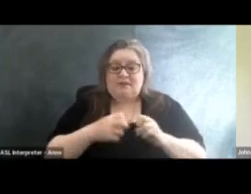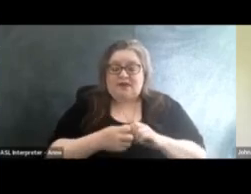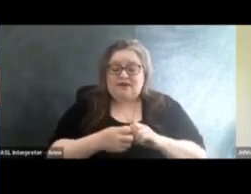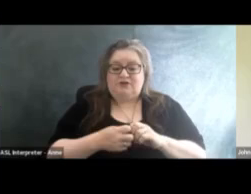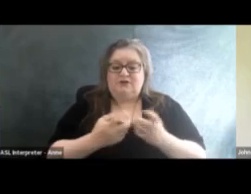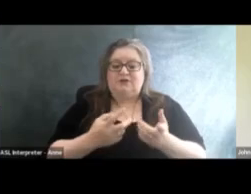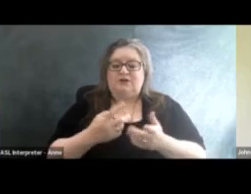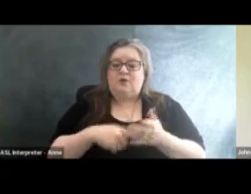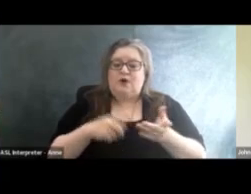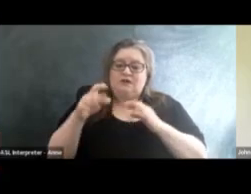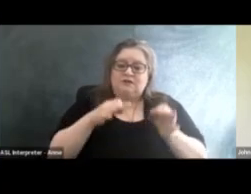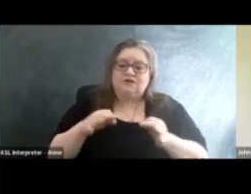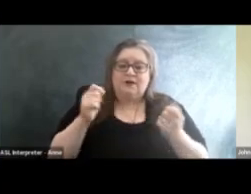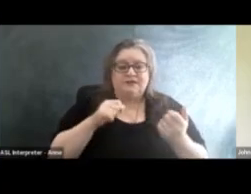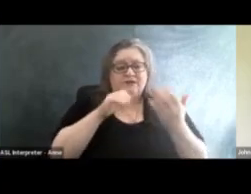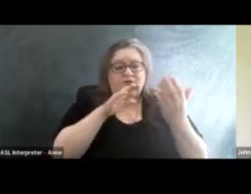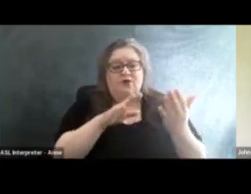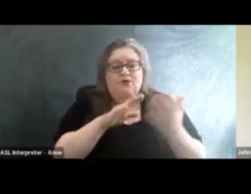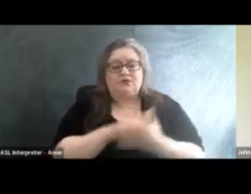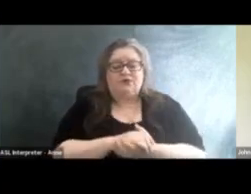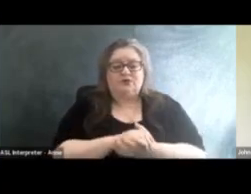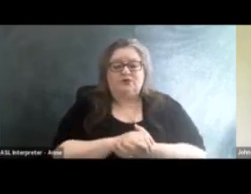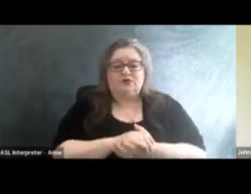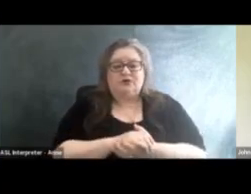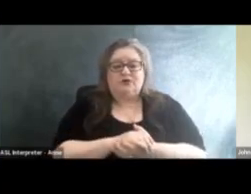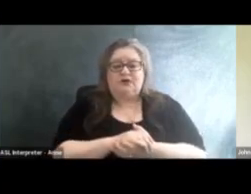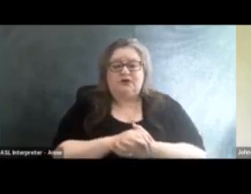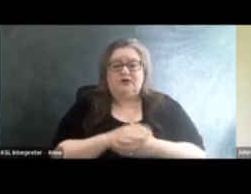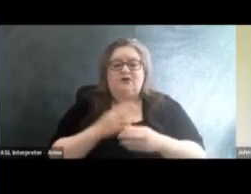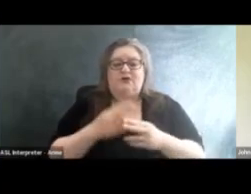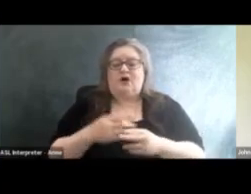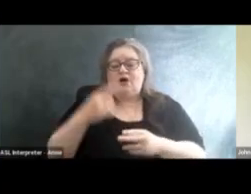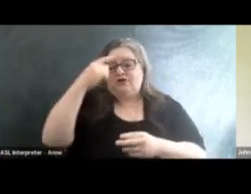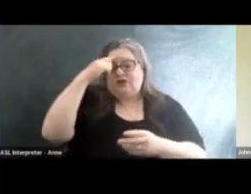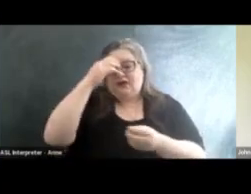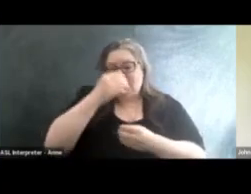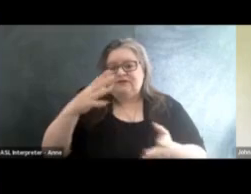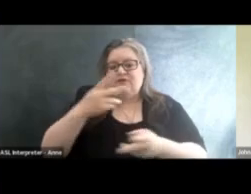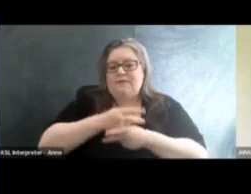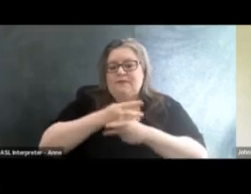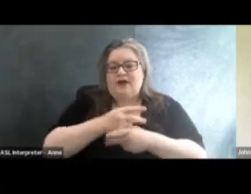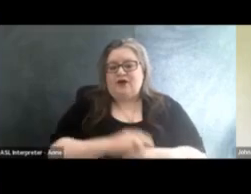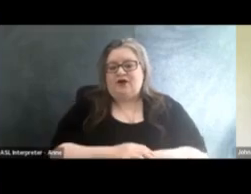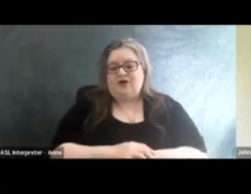described is an approach that has been termed neurologic informed care, and that term,